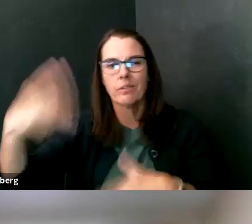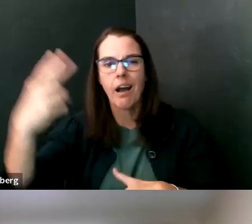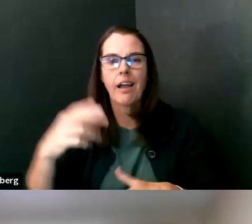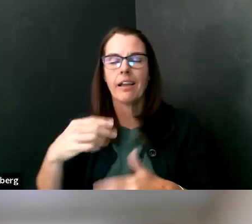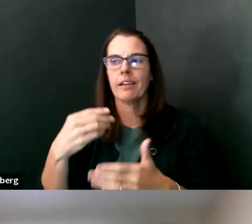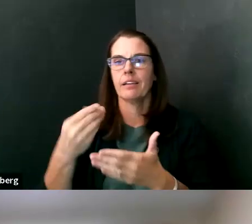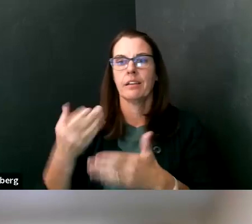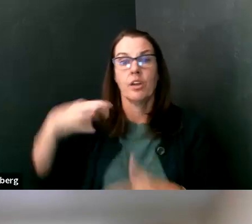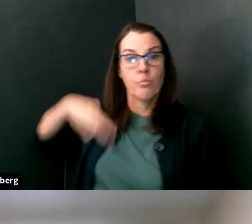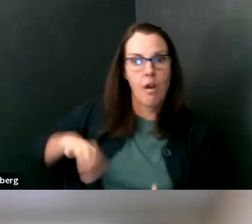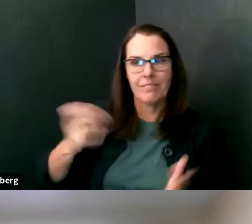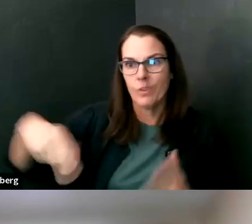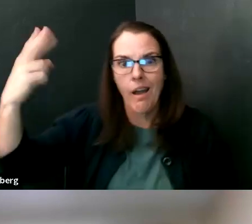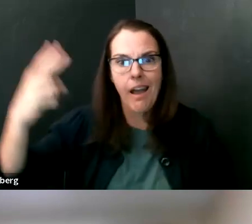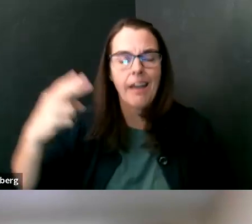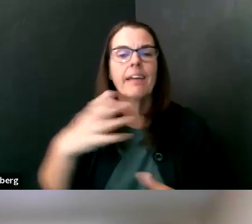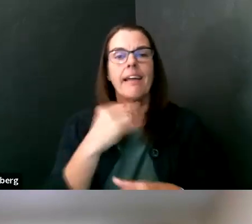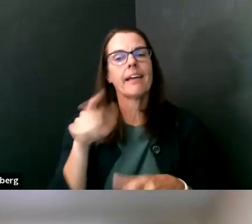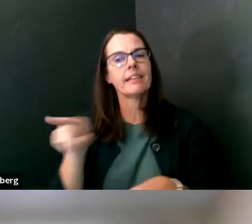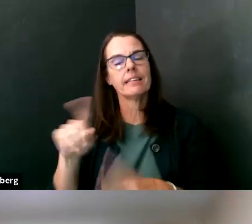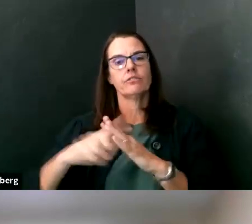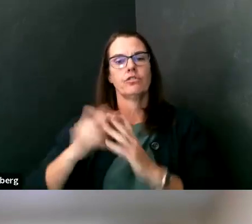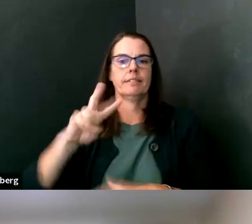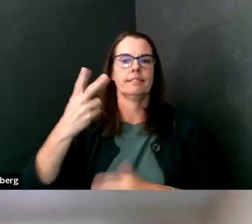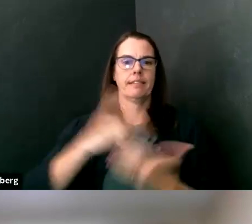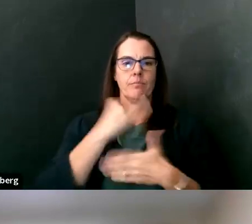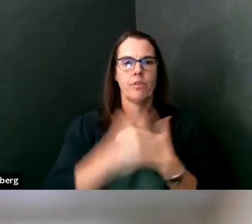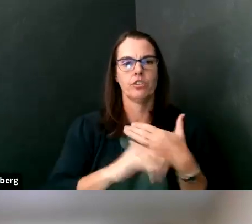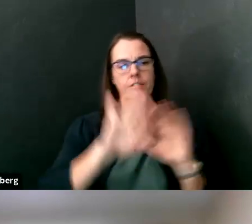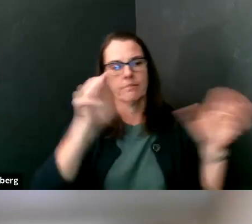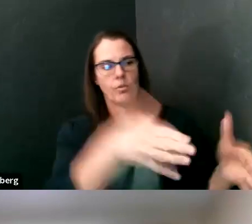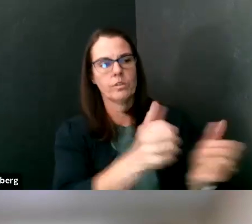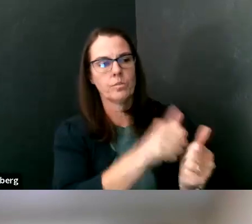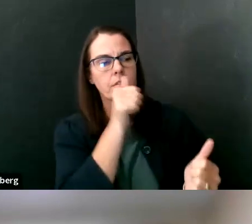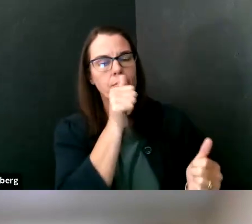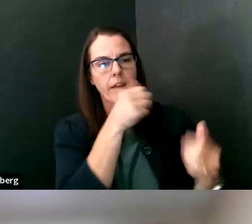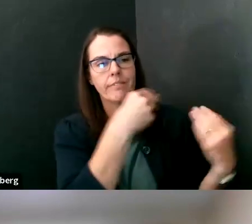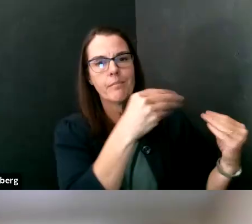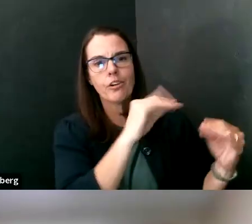He actually launched uh a second project f focused on private market insurance reforms very similar